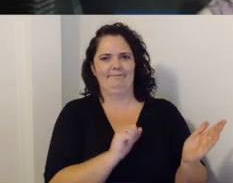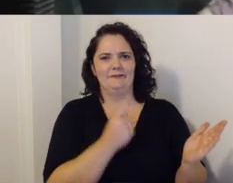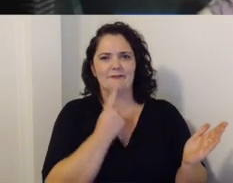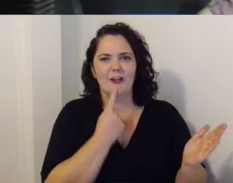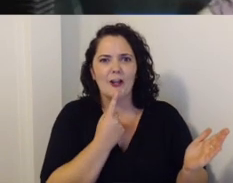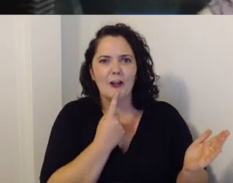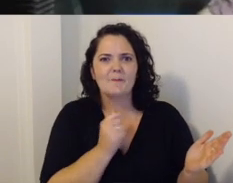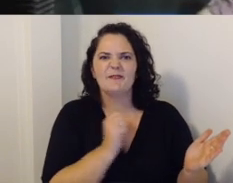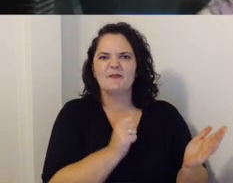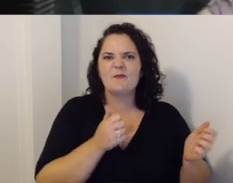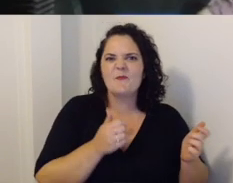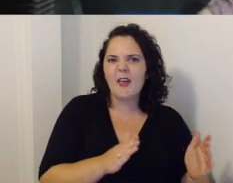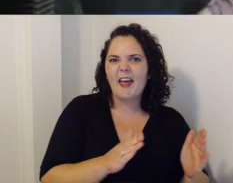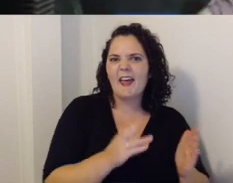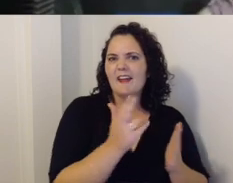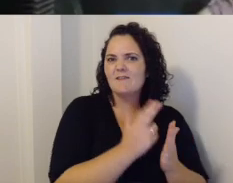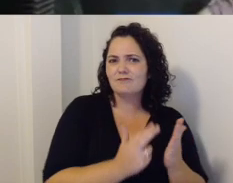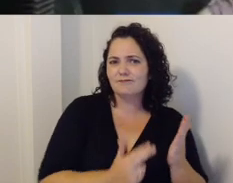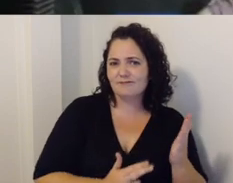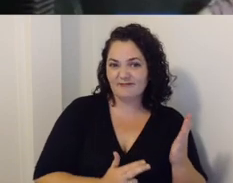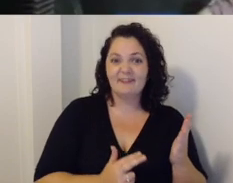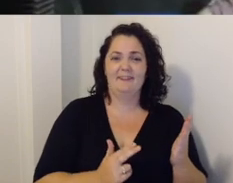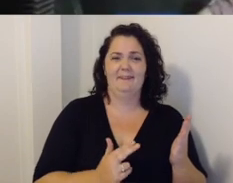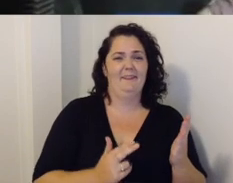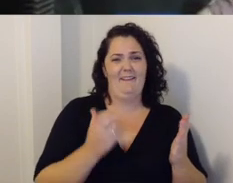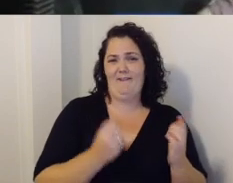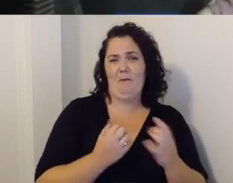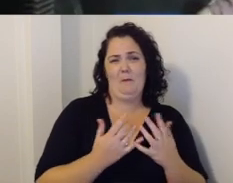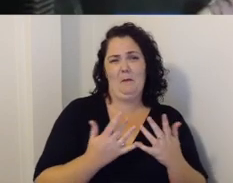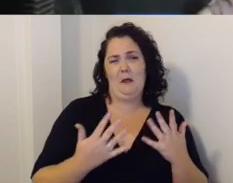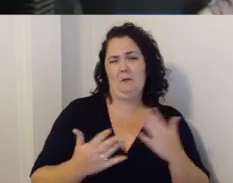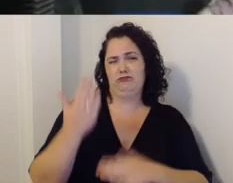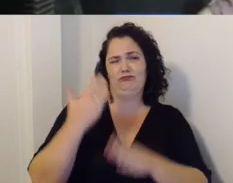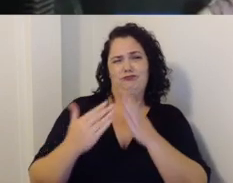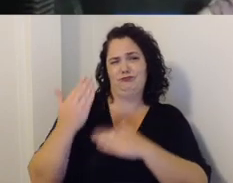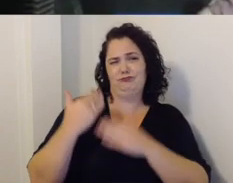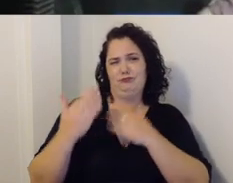techniques of life drawing which have existed now in the academy for hundreds of years and all of